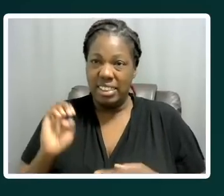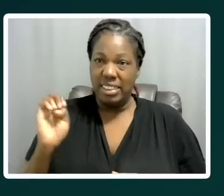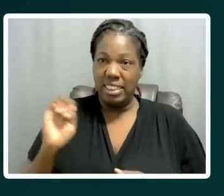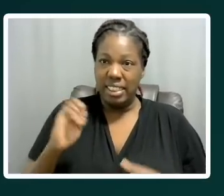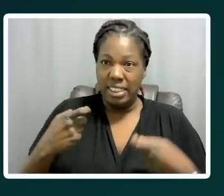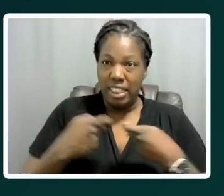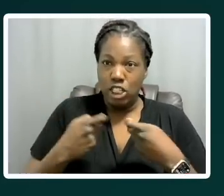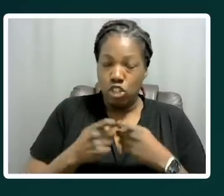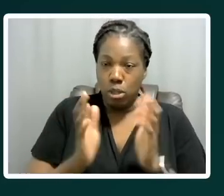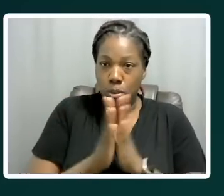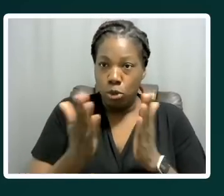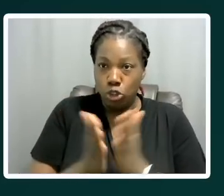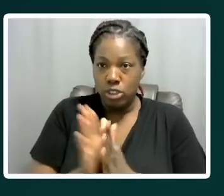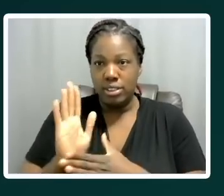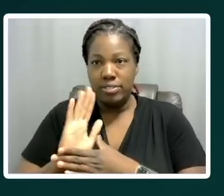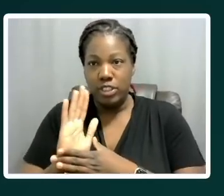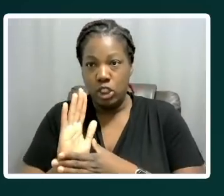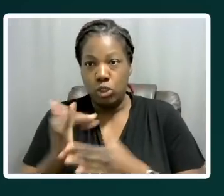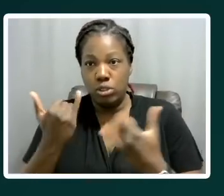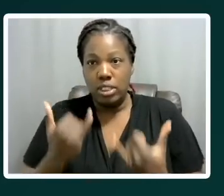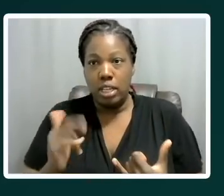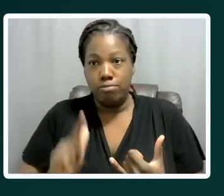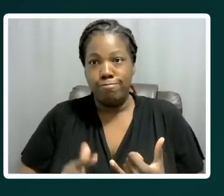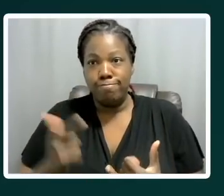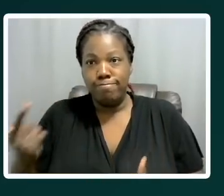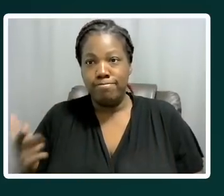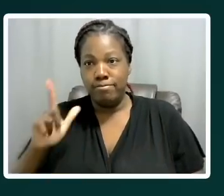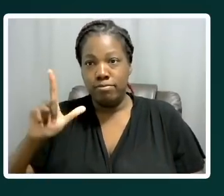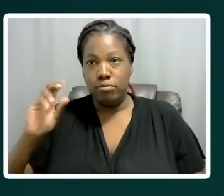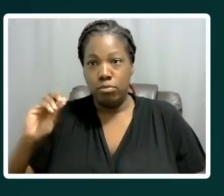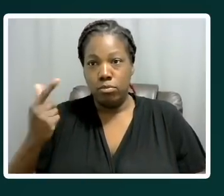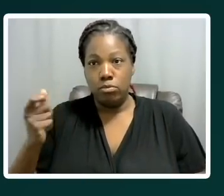back to Logan. Logan Werlinger: